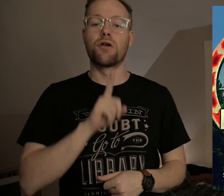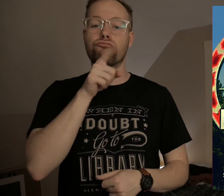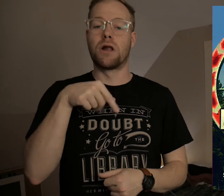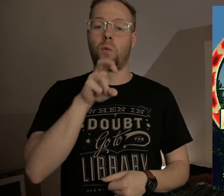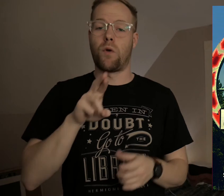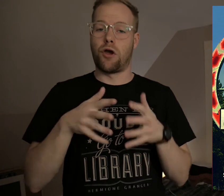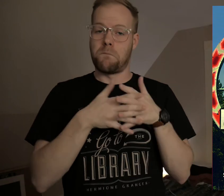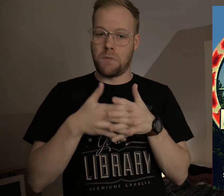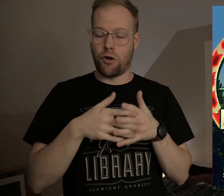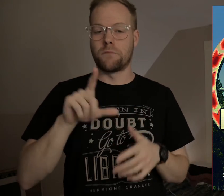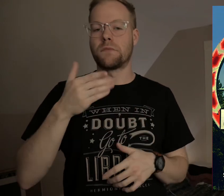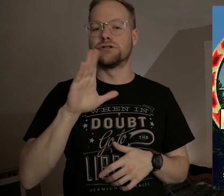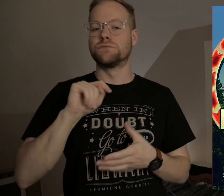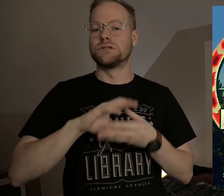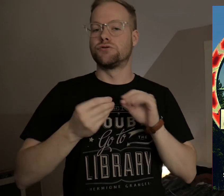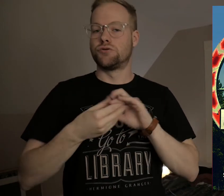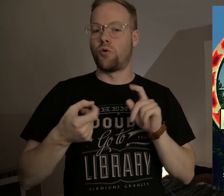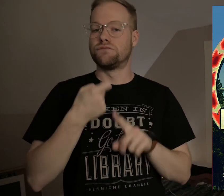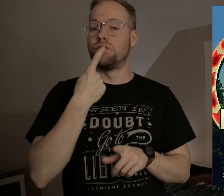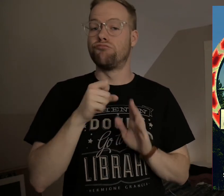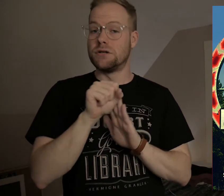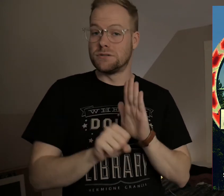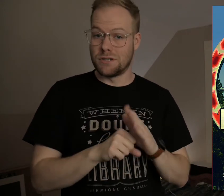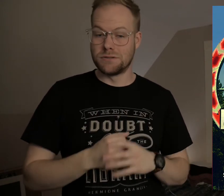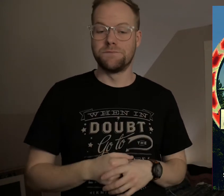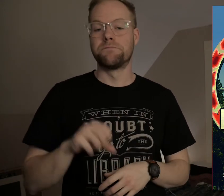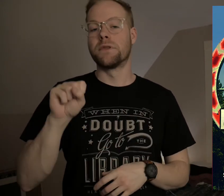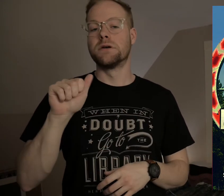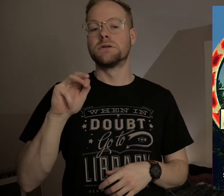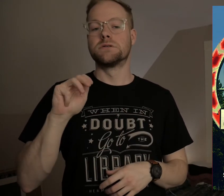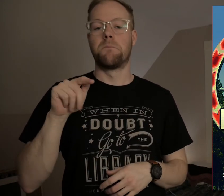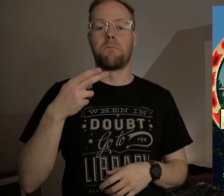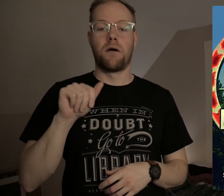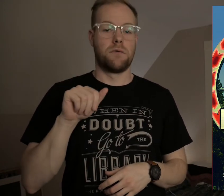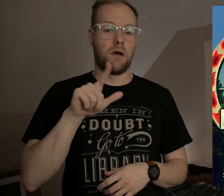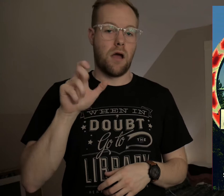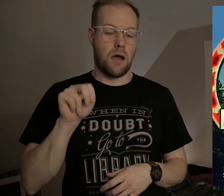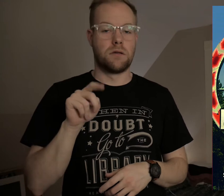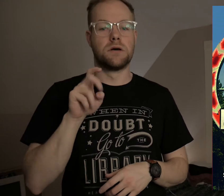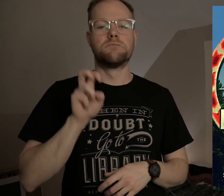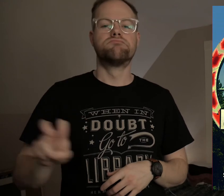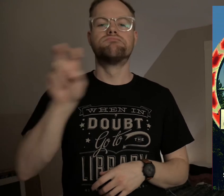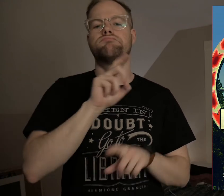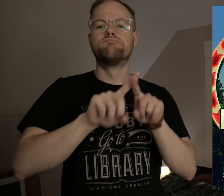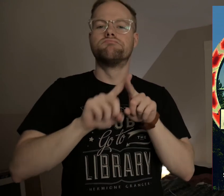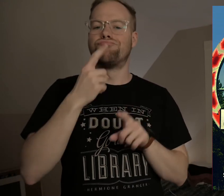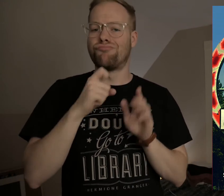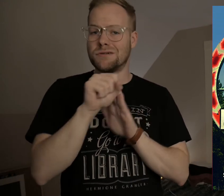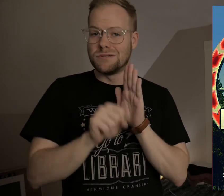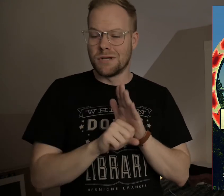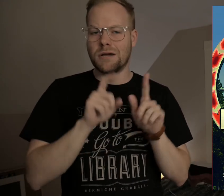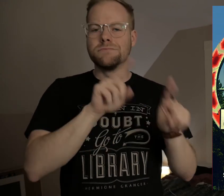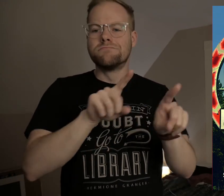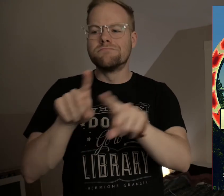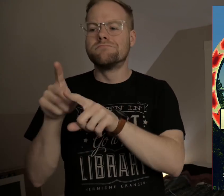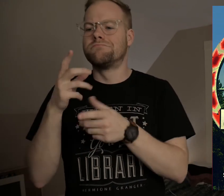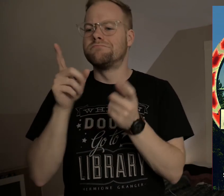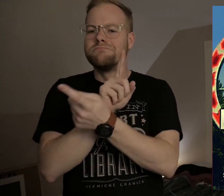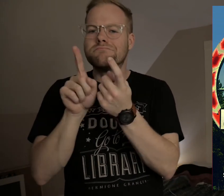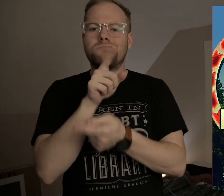Real Queer America: LGBT Stories from Red States. Samantha Allen travels across red states to meet